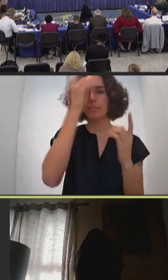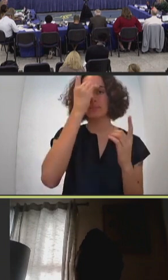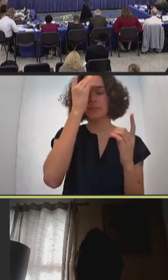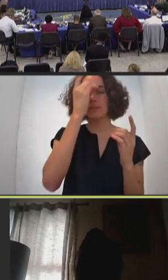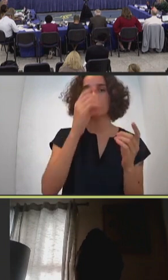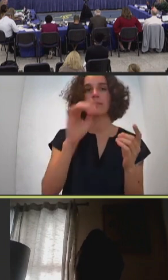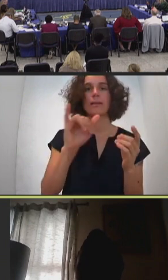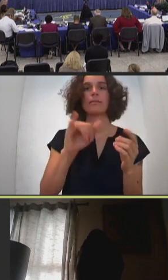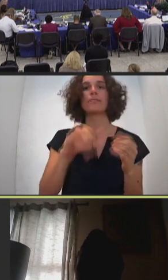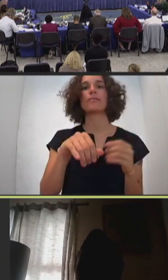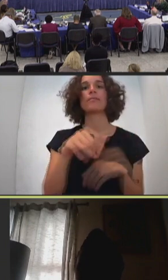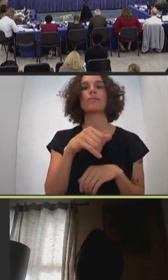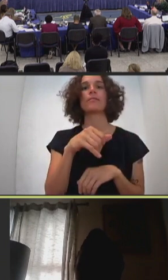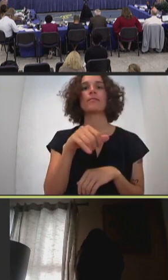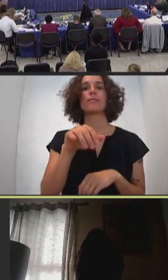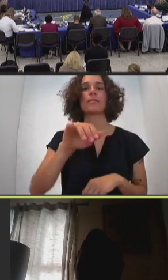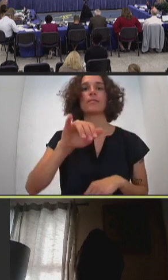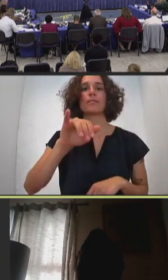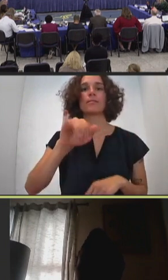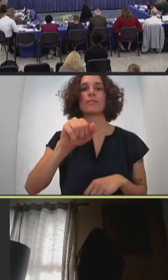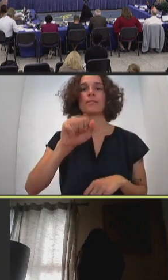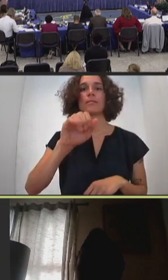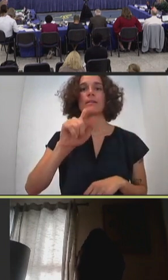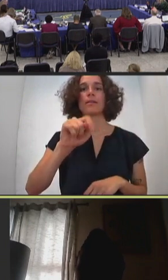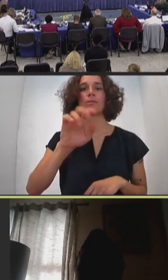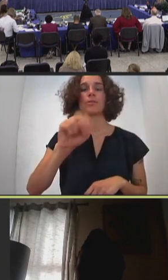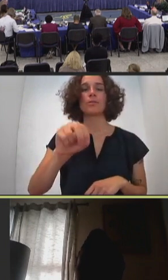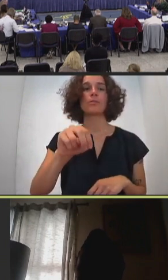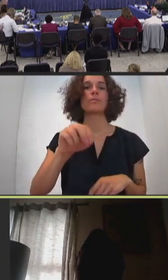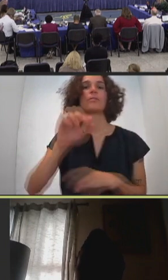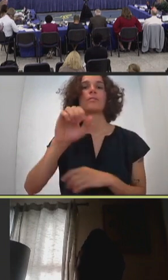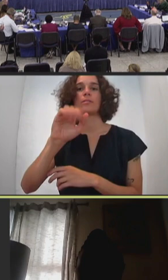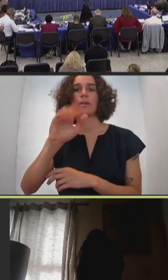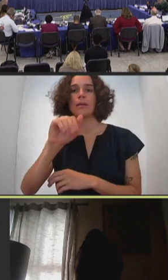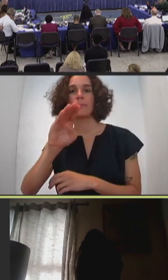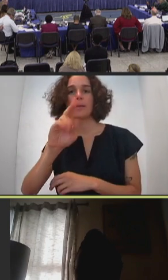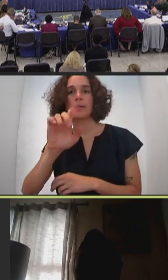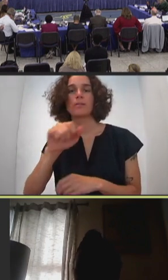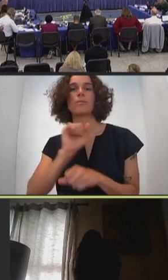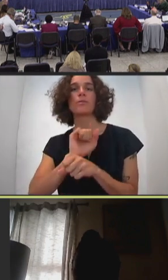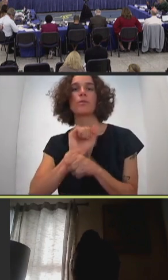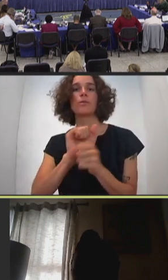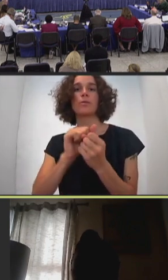like varicella and scabies that we work with the Pima County Health Department